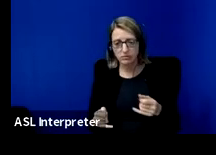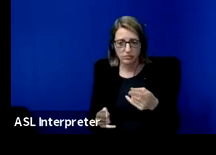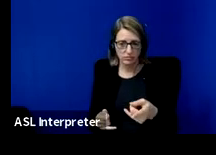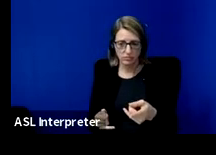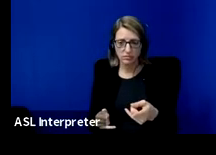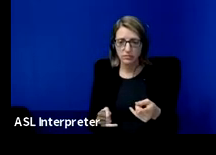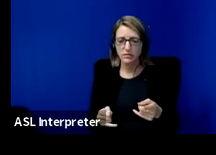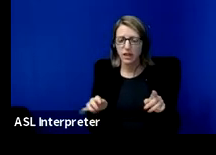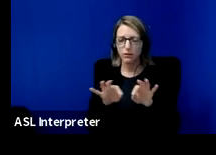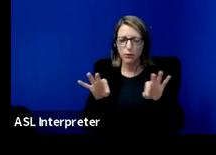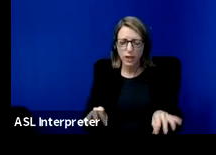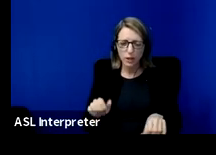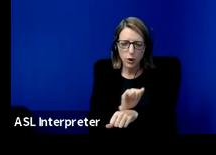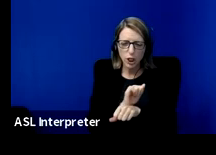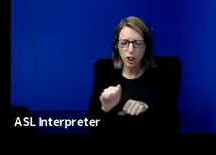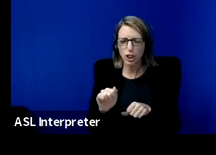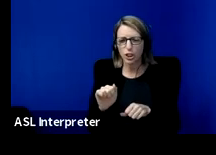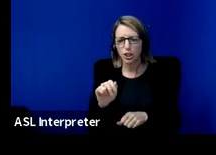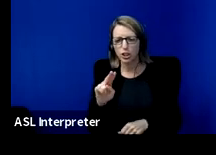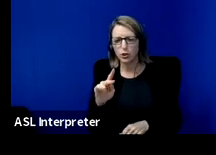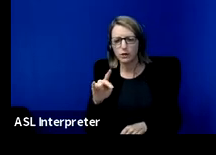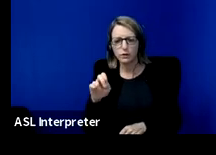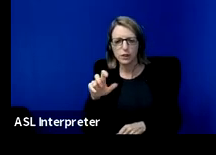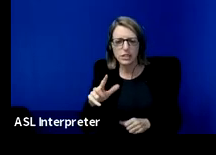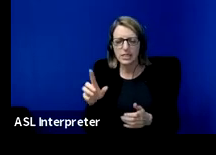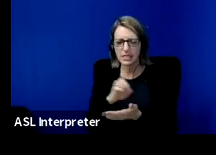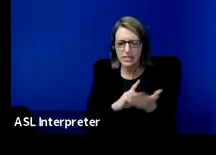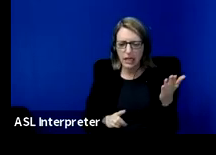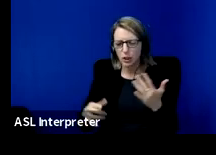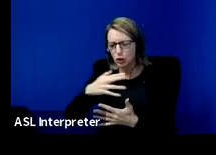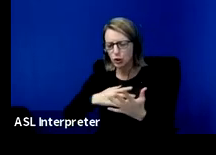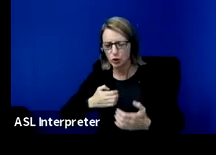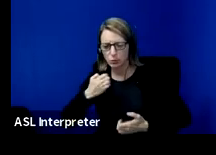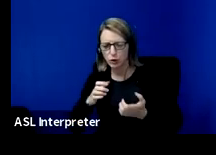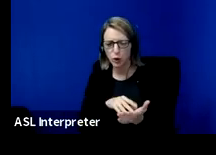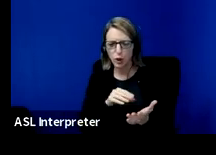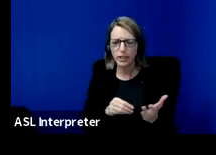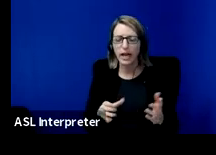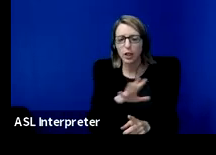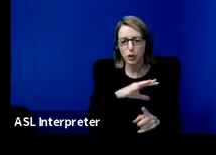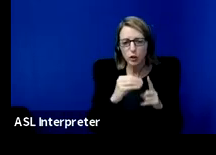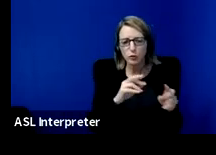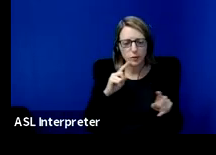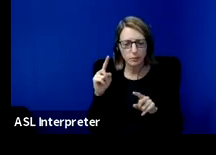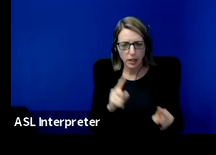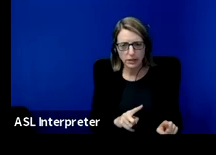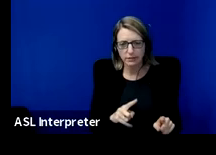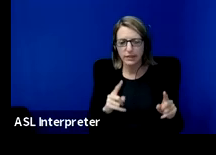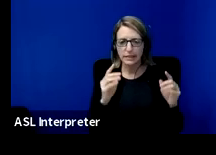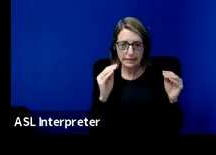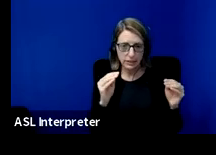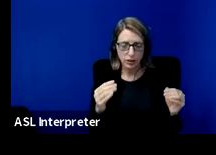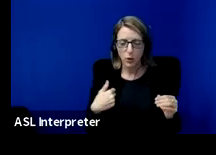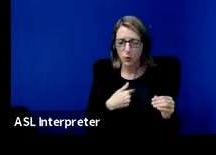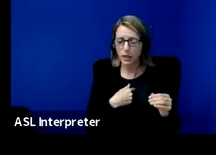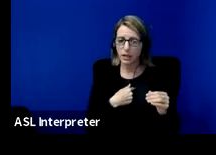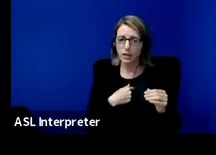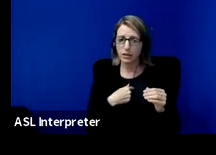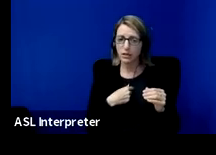ESD 112-- Kristina Wambold: Your frameworks and universal design social emotional learning and culturally responsive teaching we intentionally out of this back into the slide deck per day too.